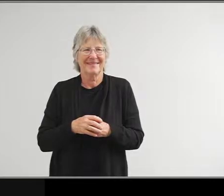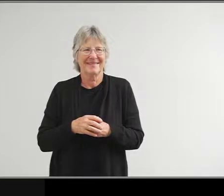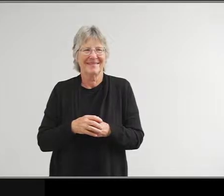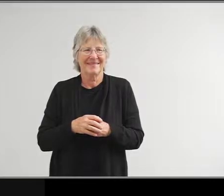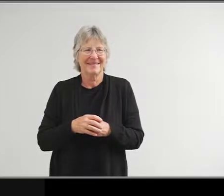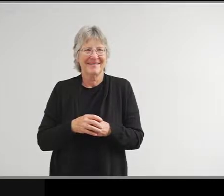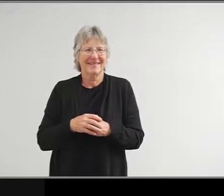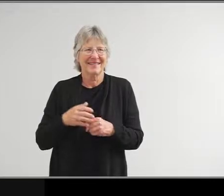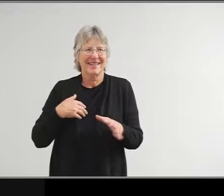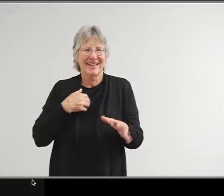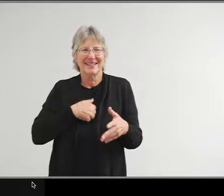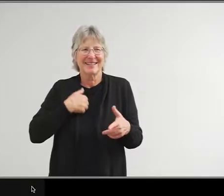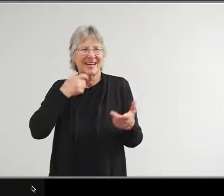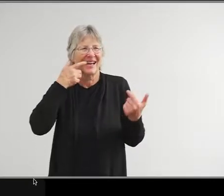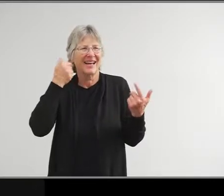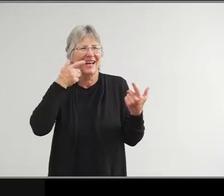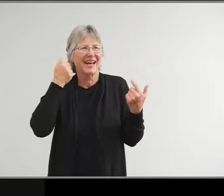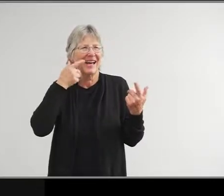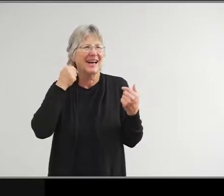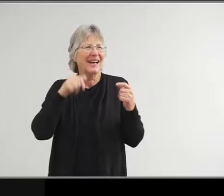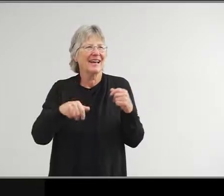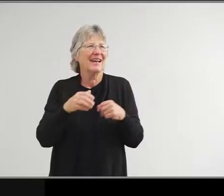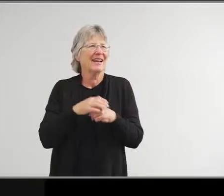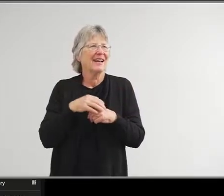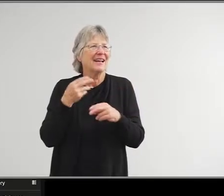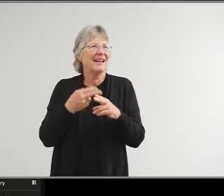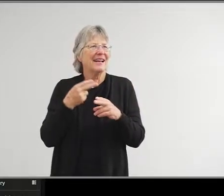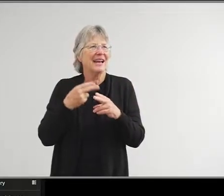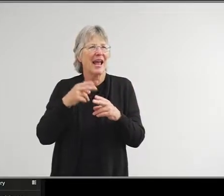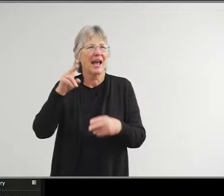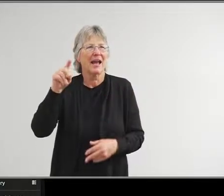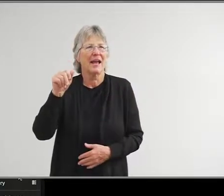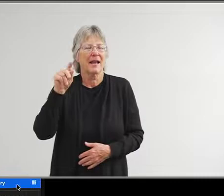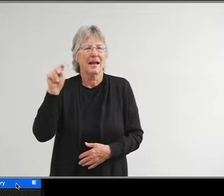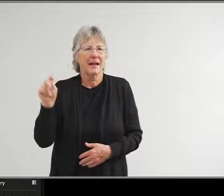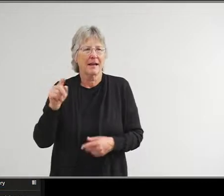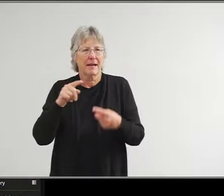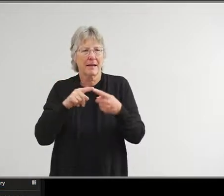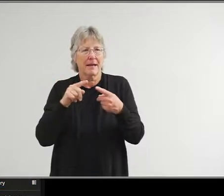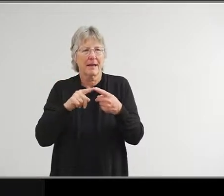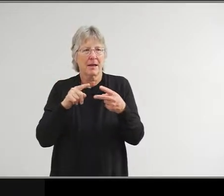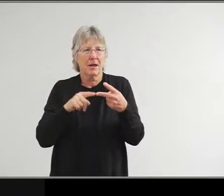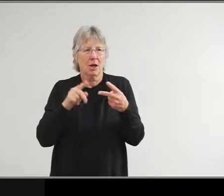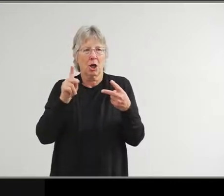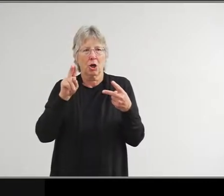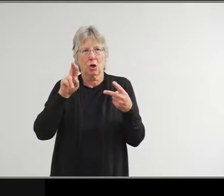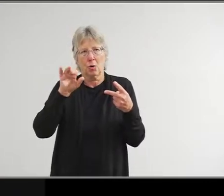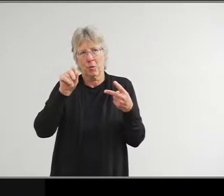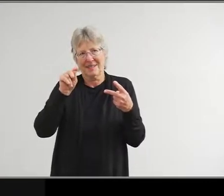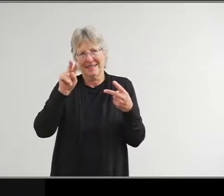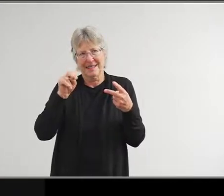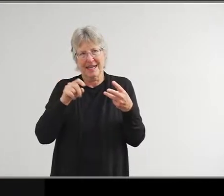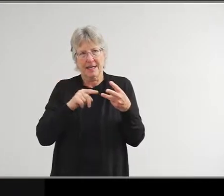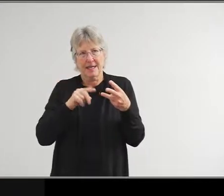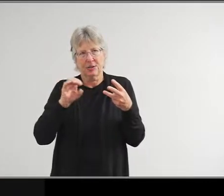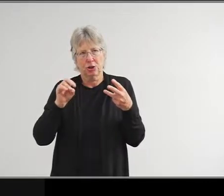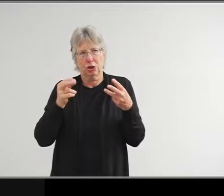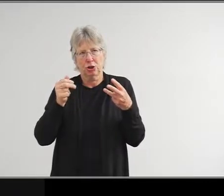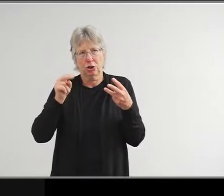Sorry, to Kat Tacea, Christine de la Garza, Shannon will and Kathleen Naruse.